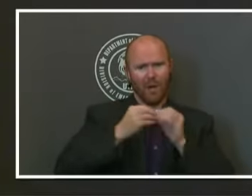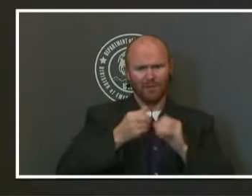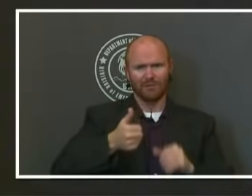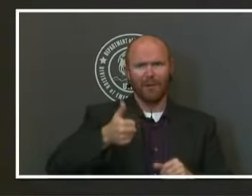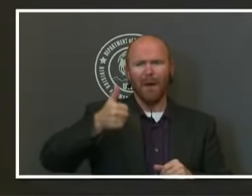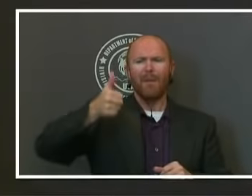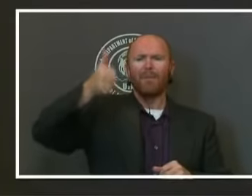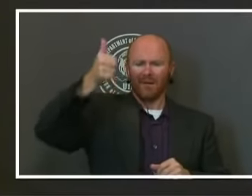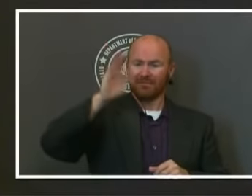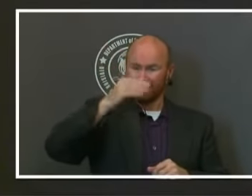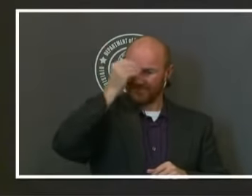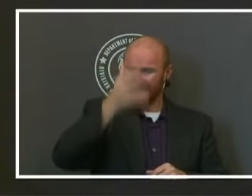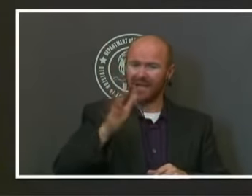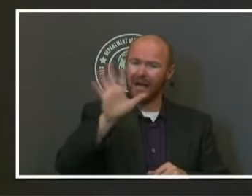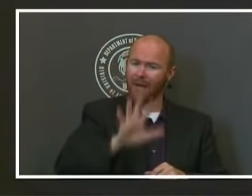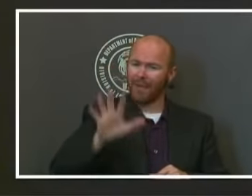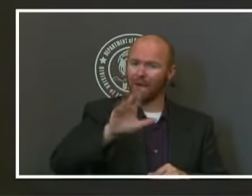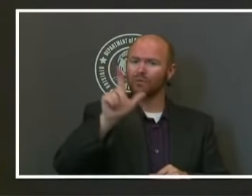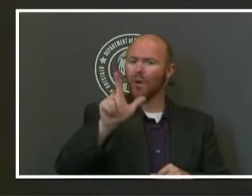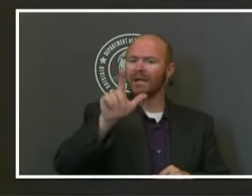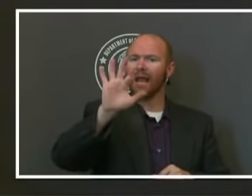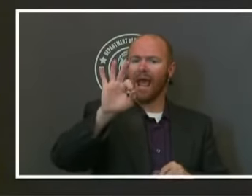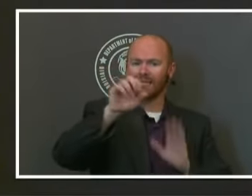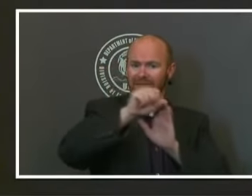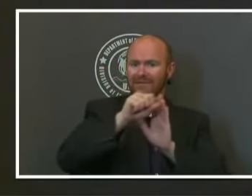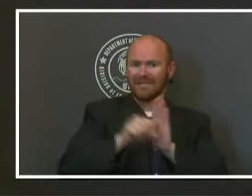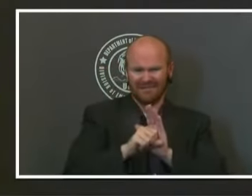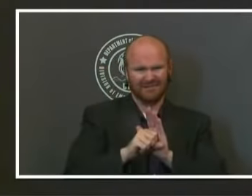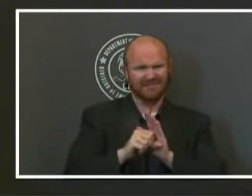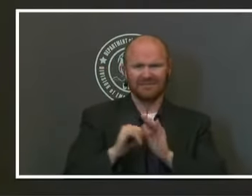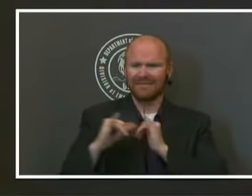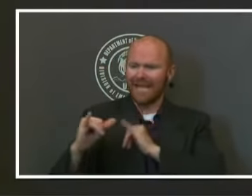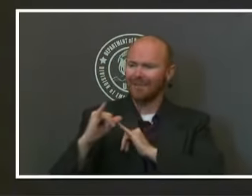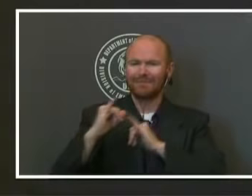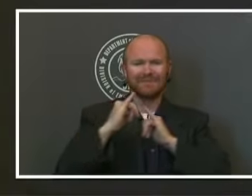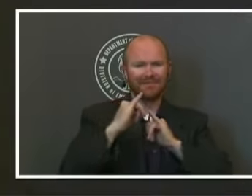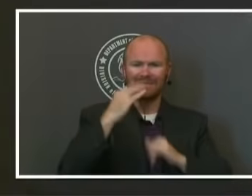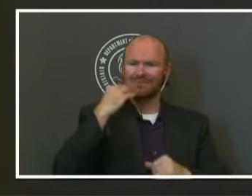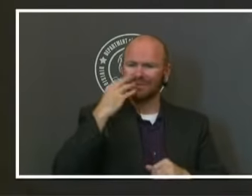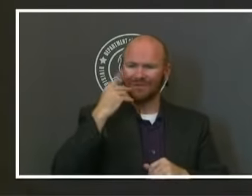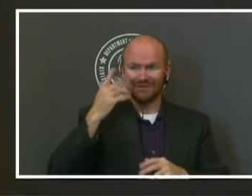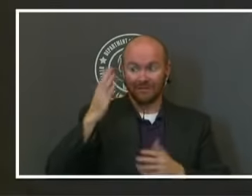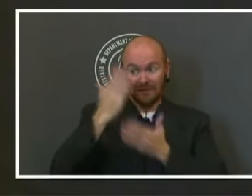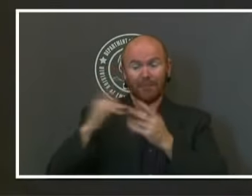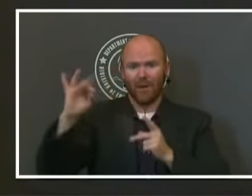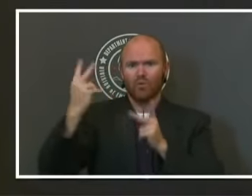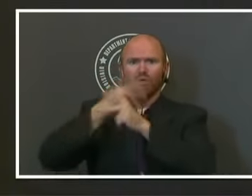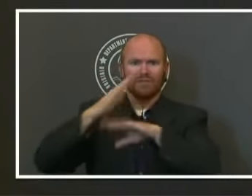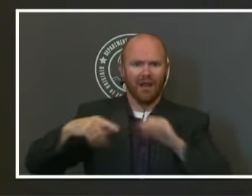same search and the same kind of I have a